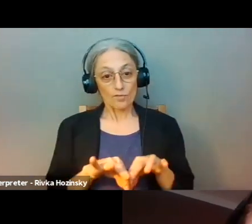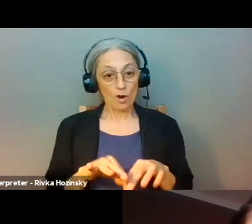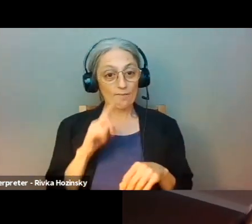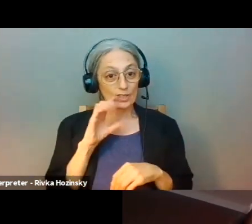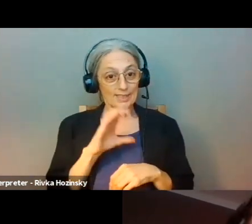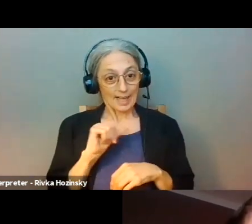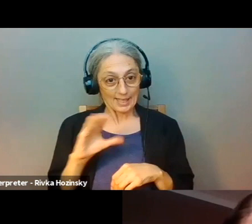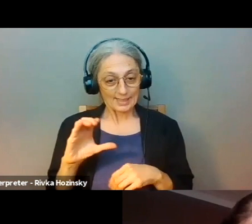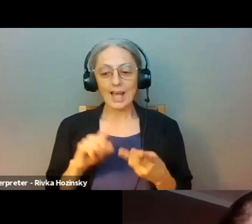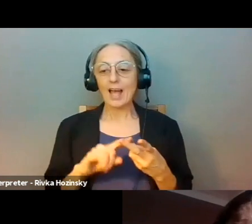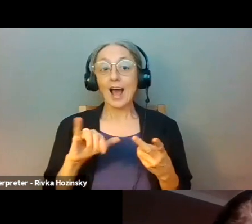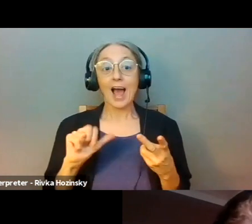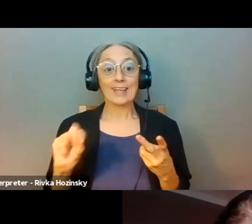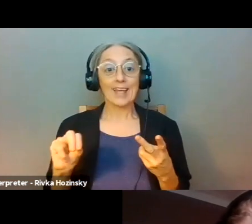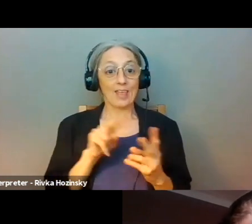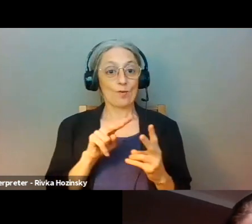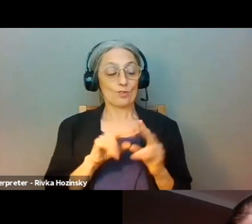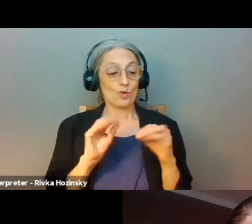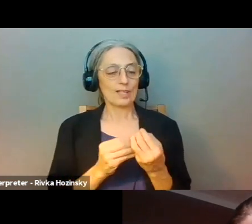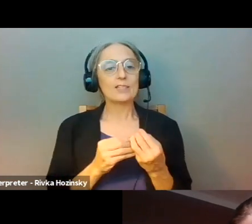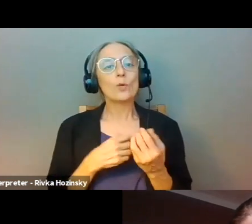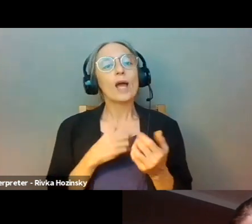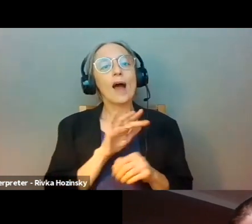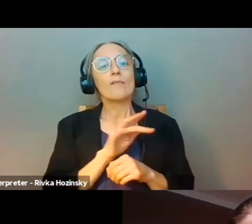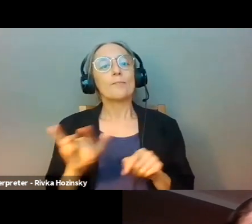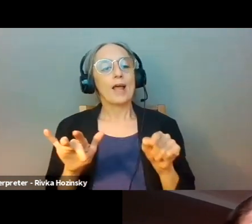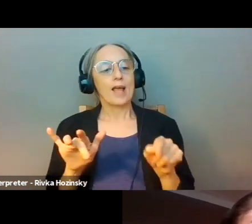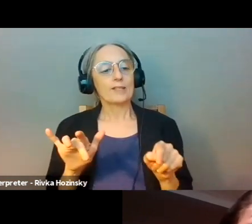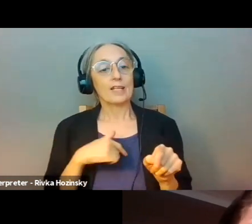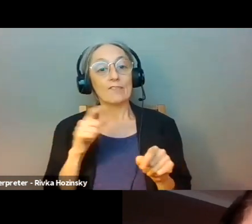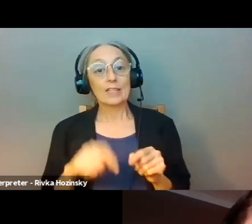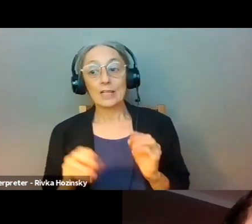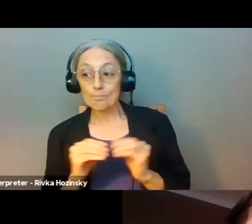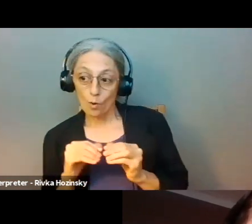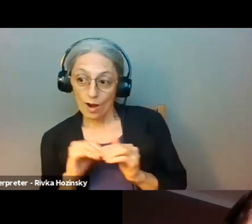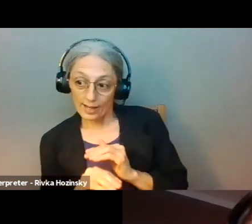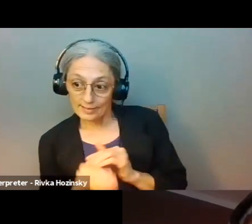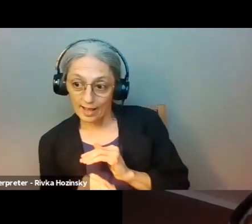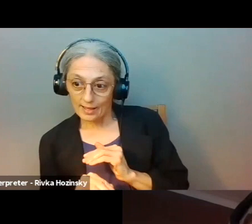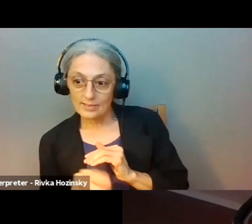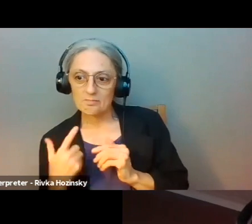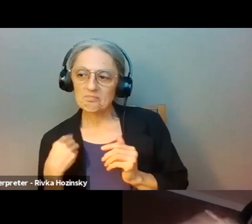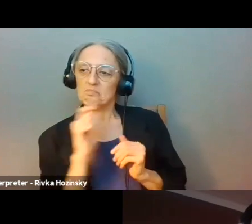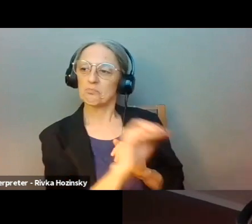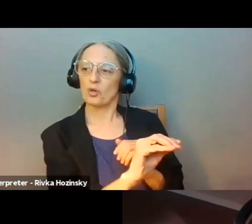is if there's anything additional or there's any accessible features that you would want to take a